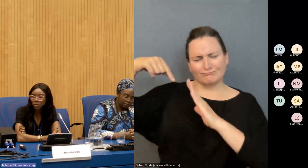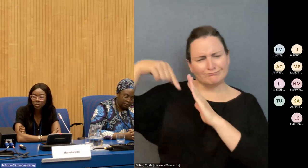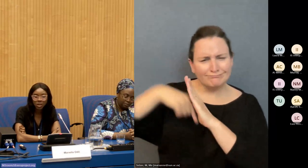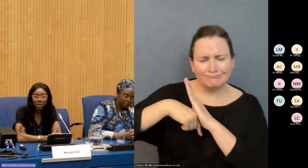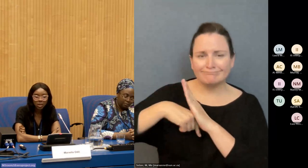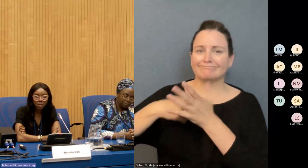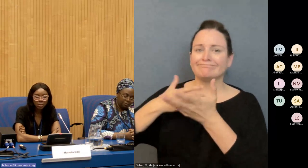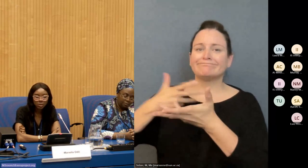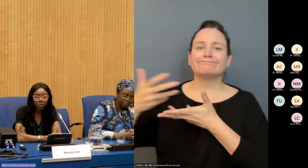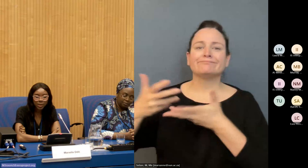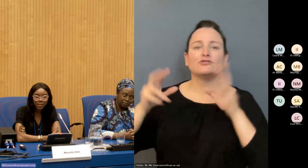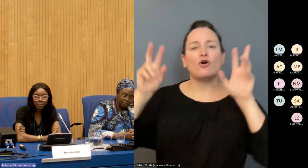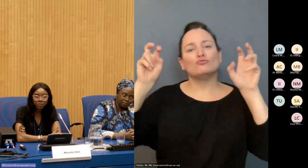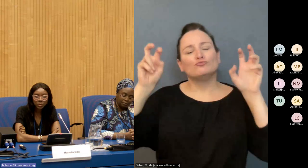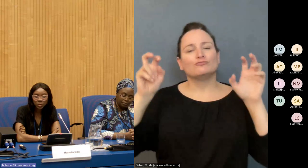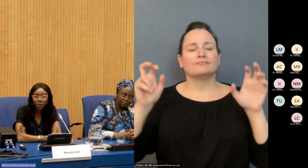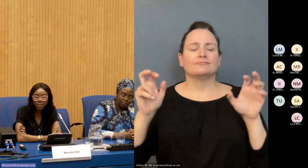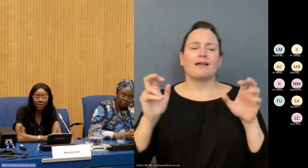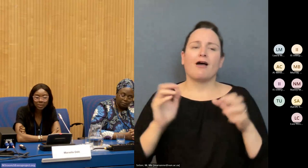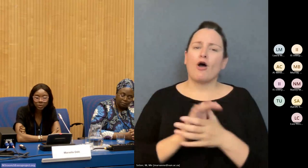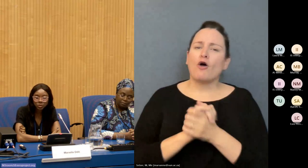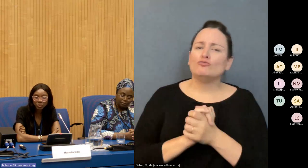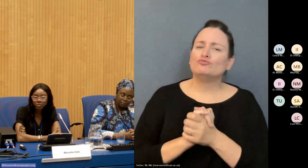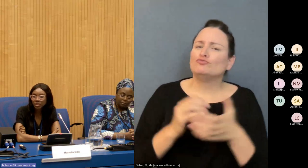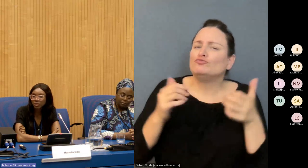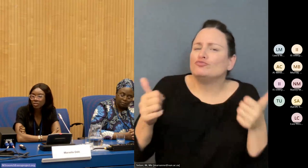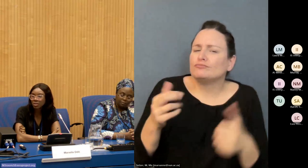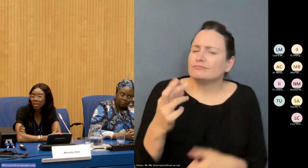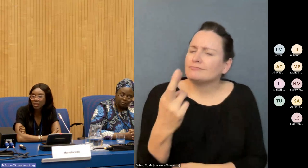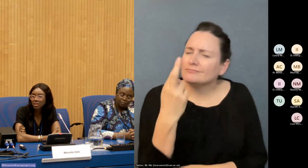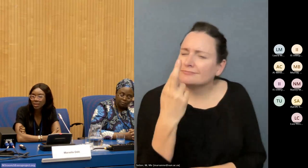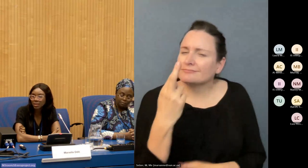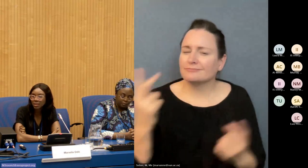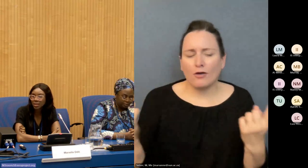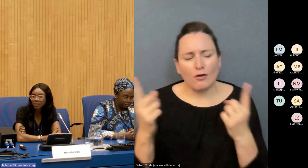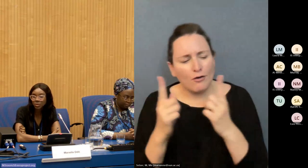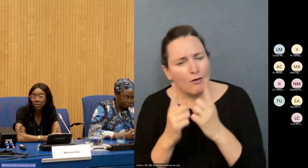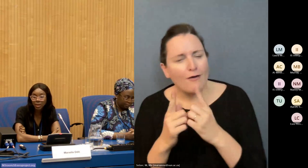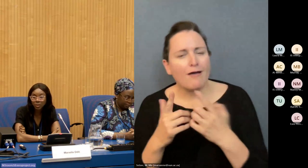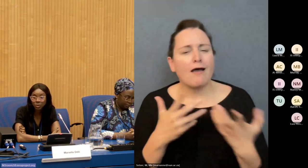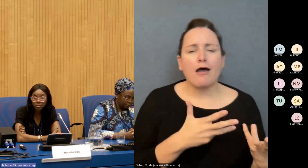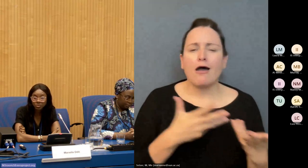so without them even knowing they are able to reveal things they couldn't tell anyone